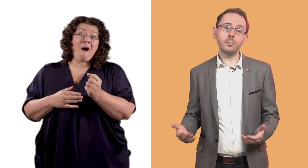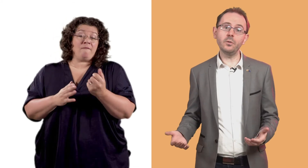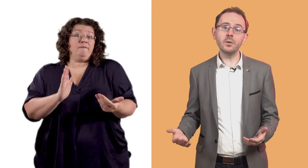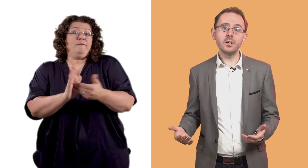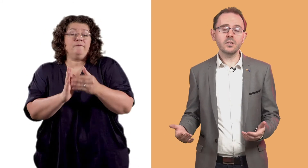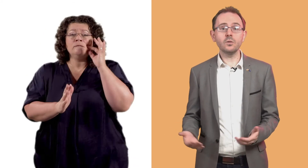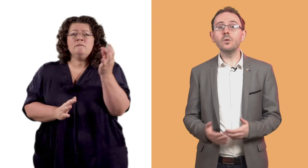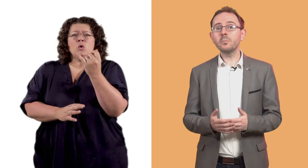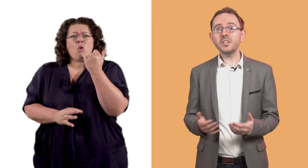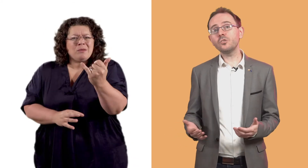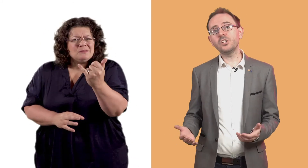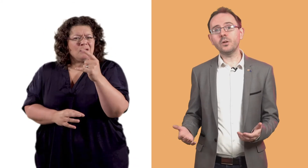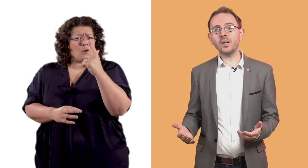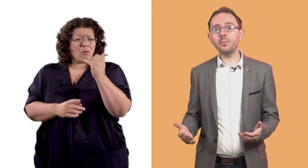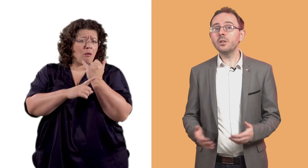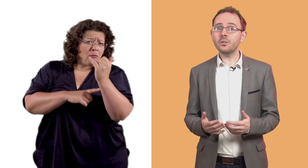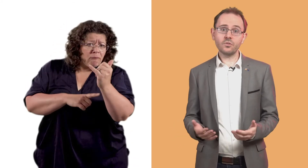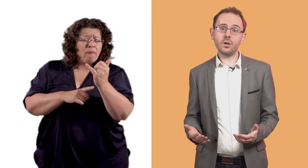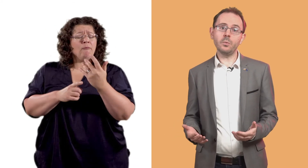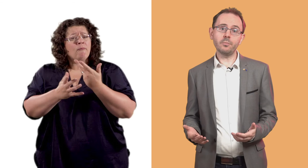can help you, so please do reach out to help, don't struggle with